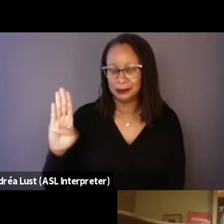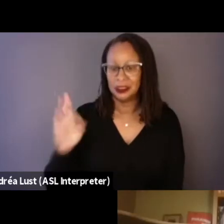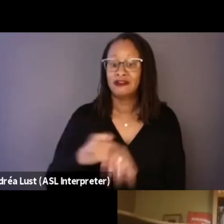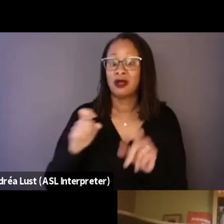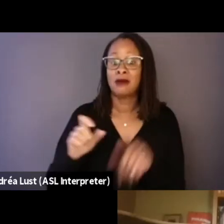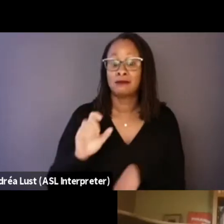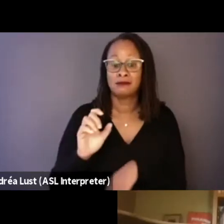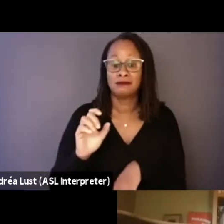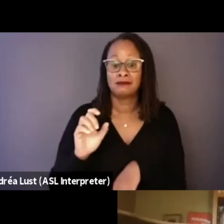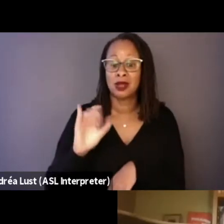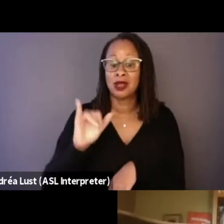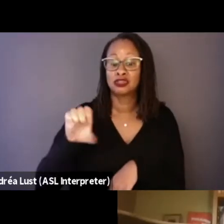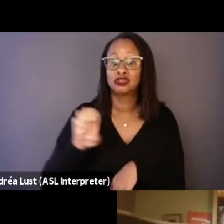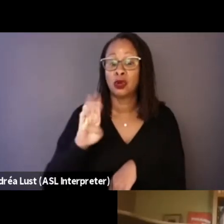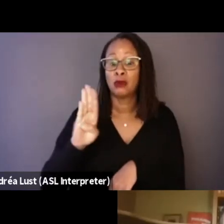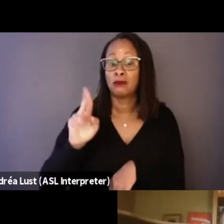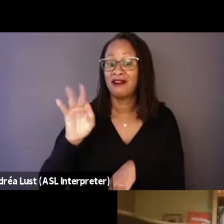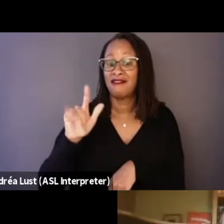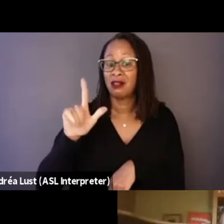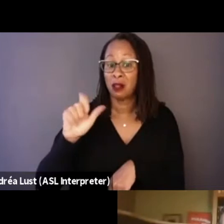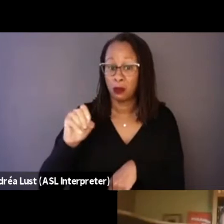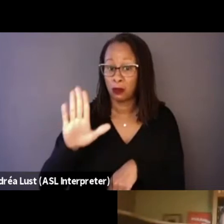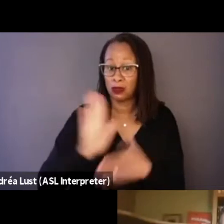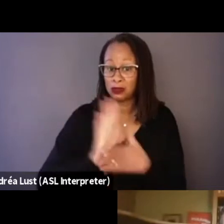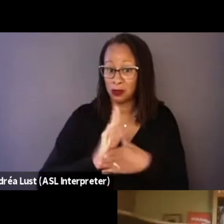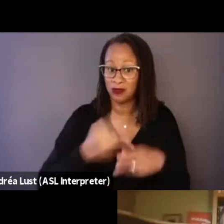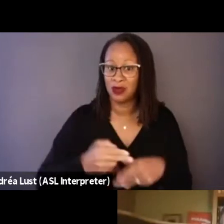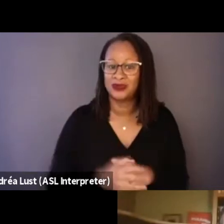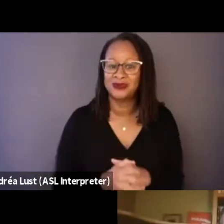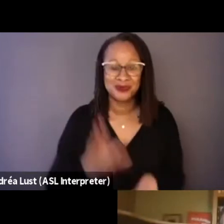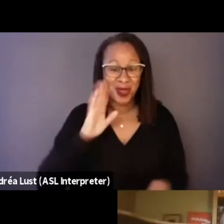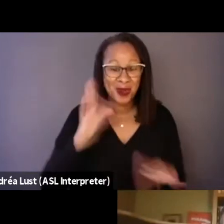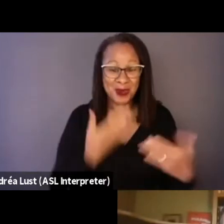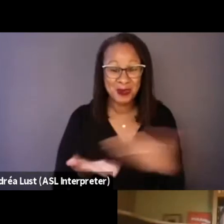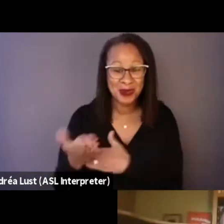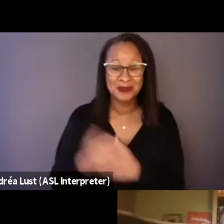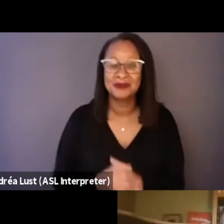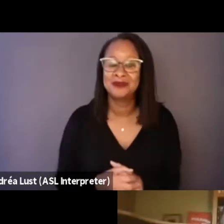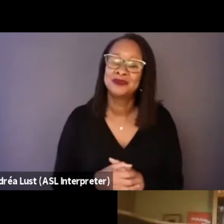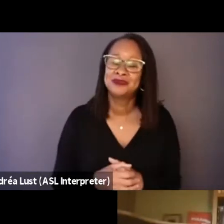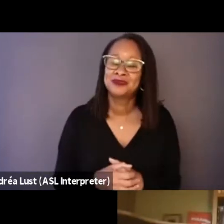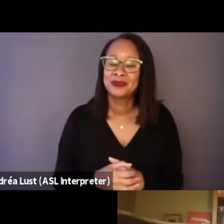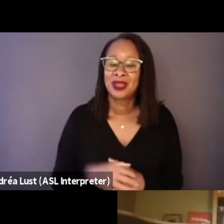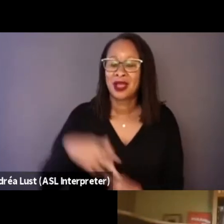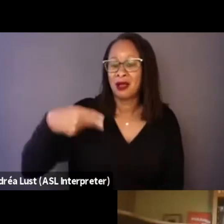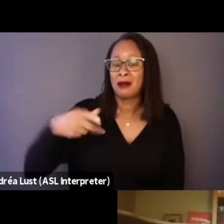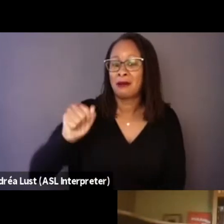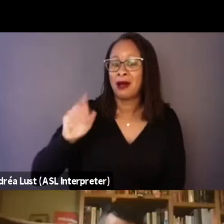Hi there. Hello Amar, how are you? Good, thanks. Nice to be with you all. And Pablo De la Chica of "Mama".